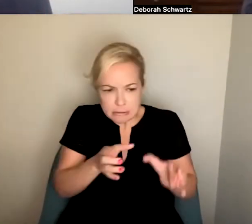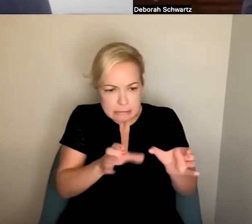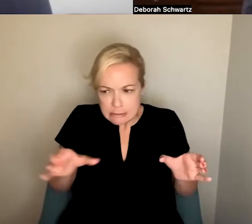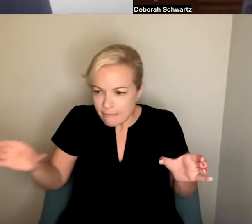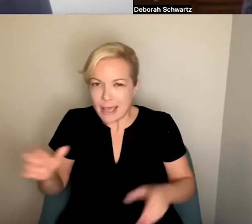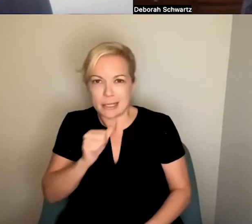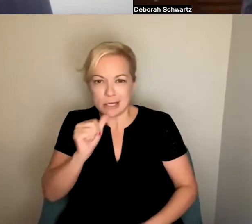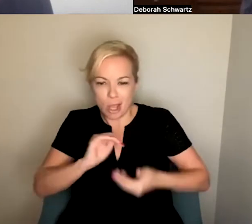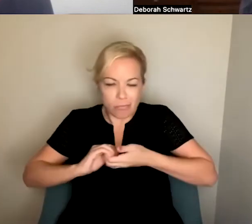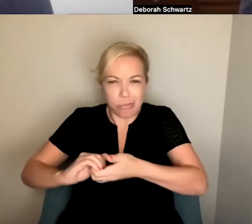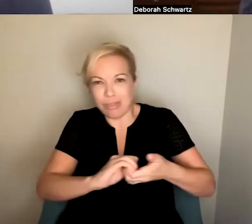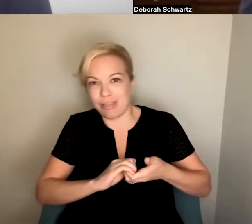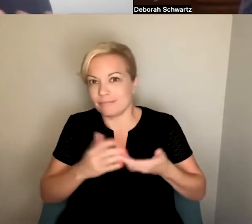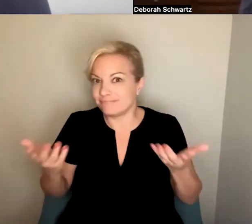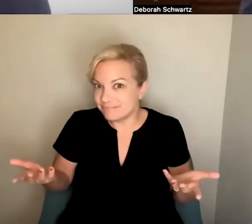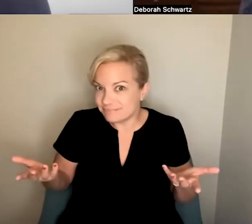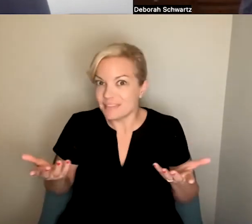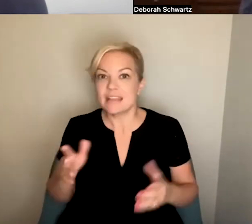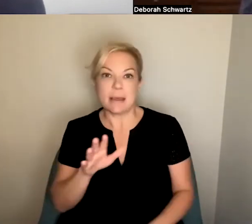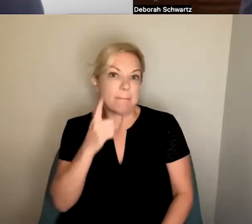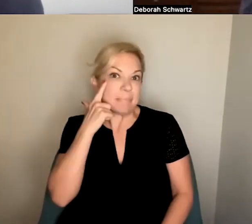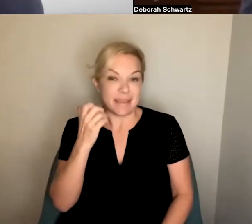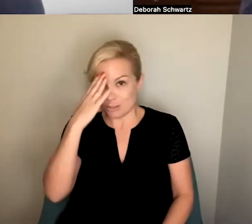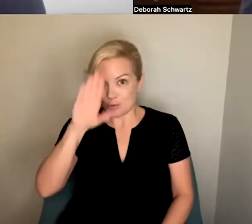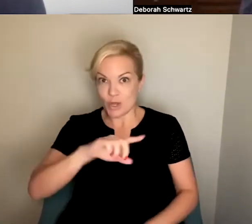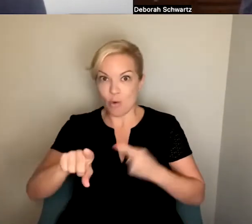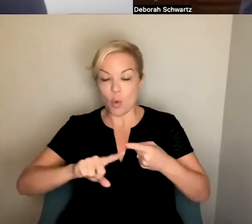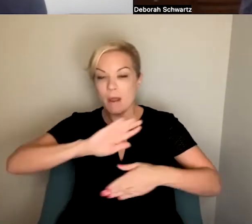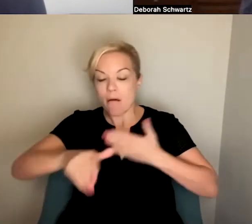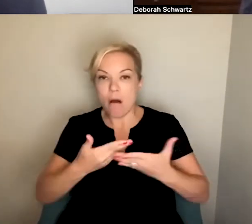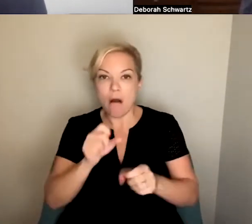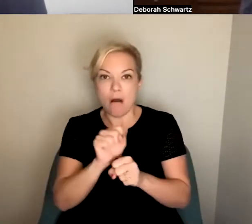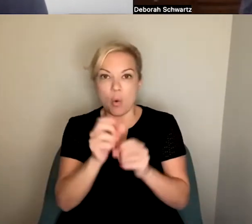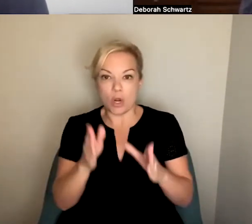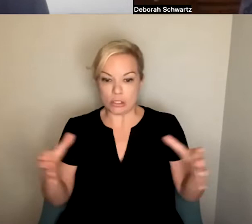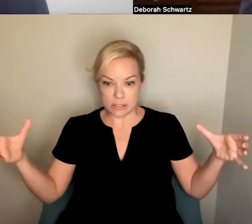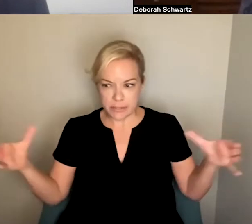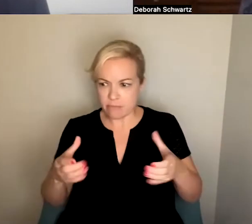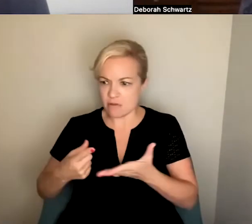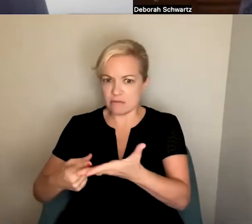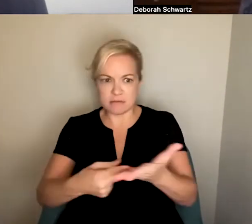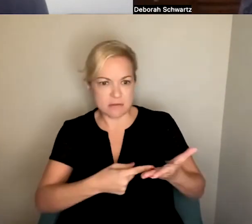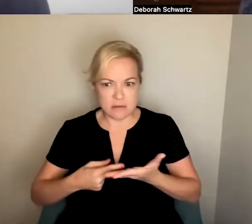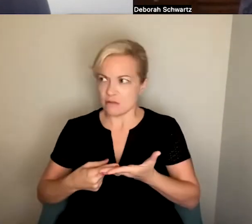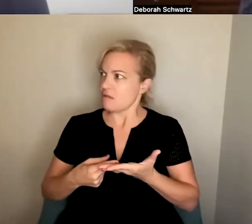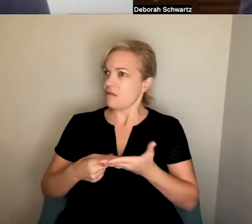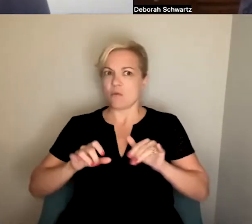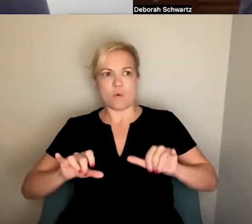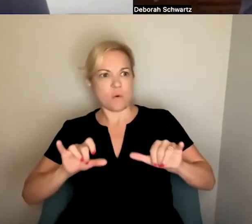workers possible, because when workers come together and start talking about the issues that they're facing, they come to see that A) the issues are not that different and B)